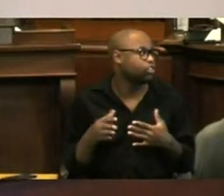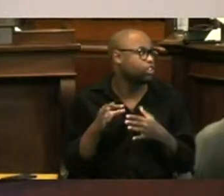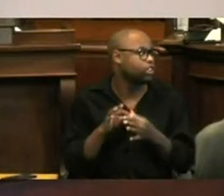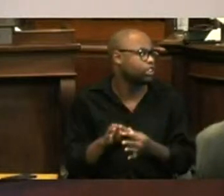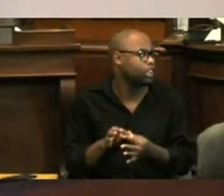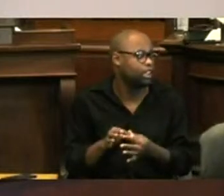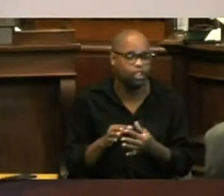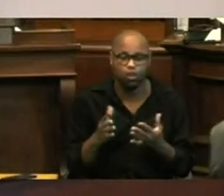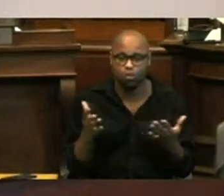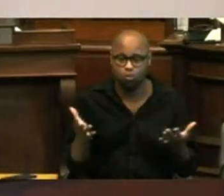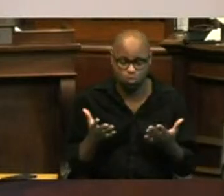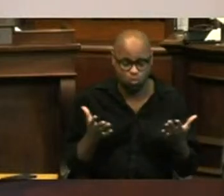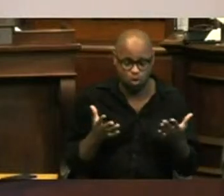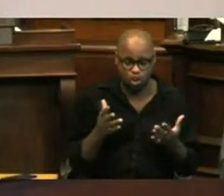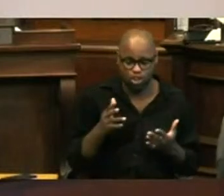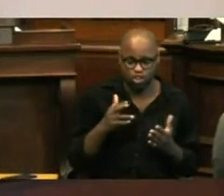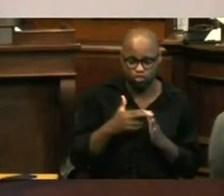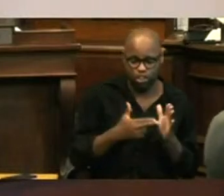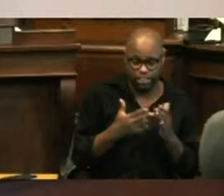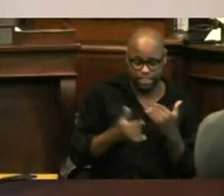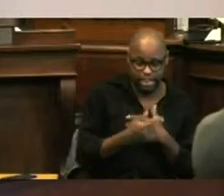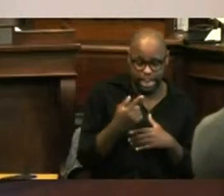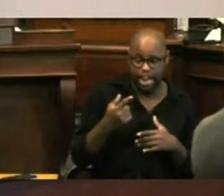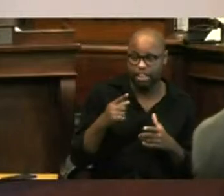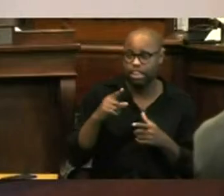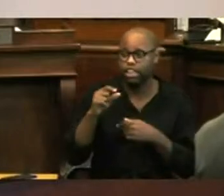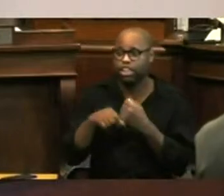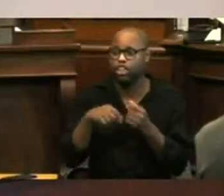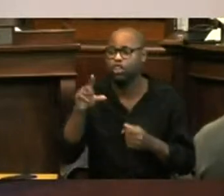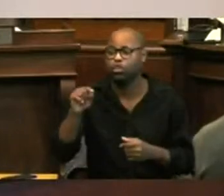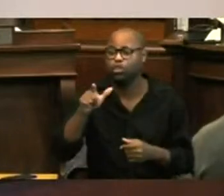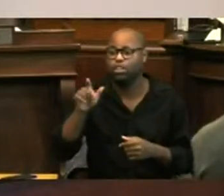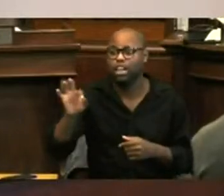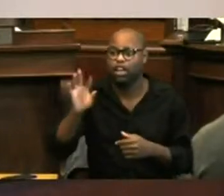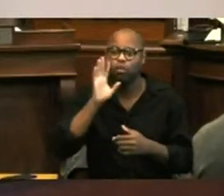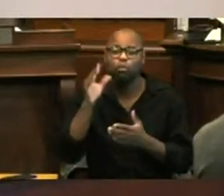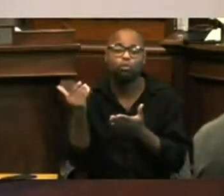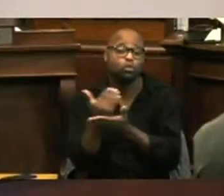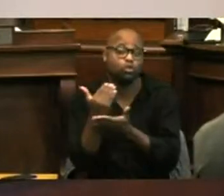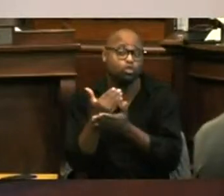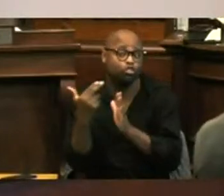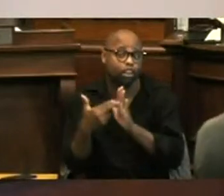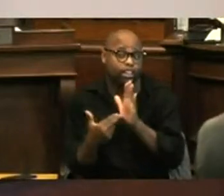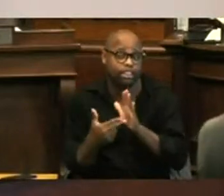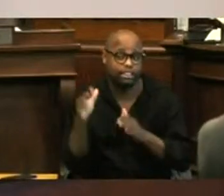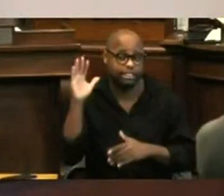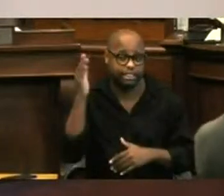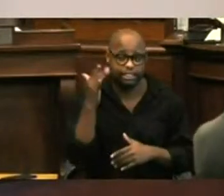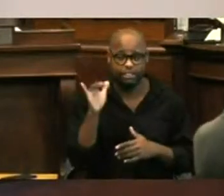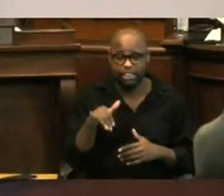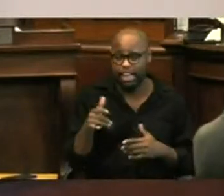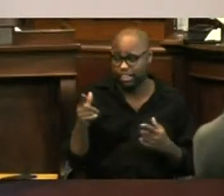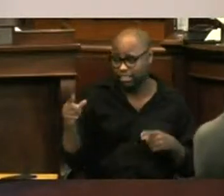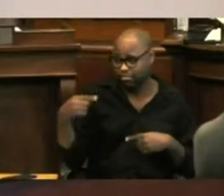we are going to start to chase what the regulation is today?